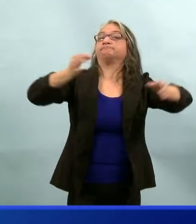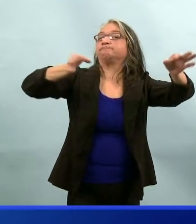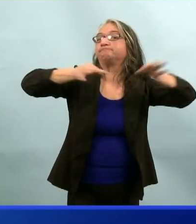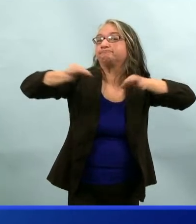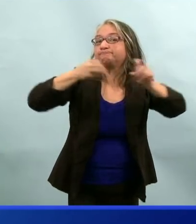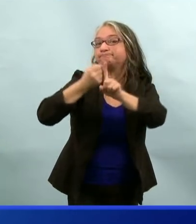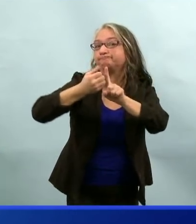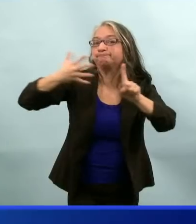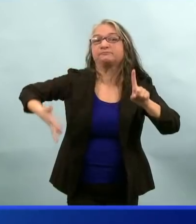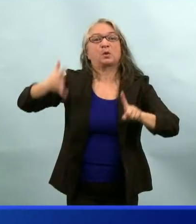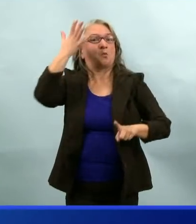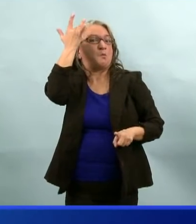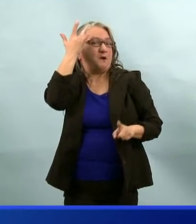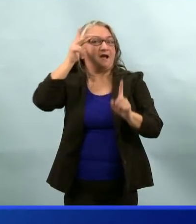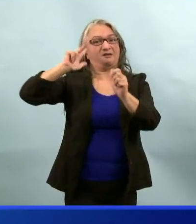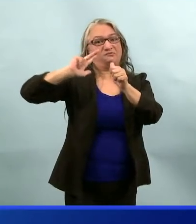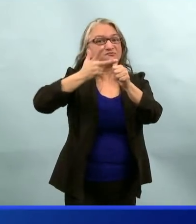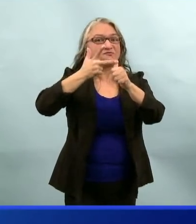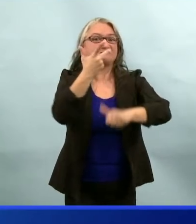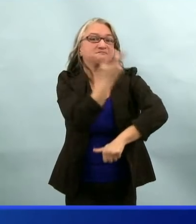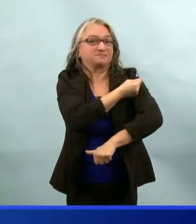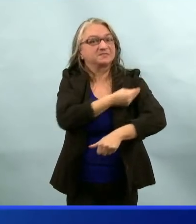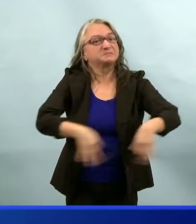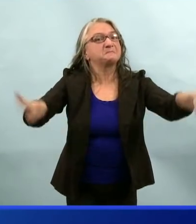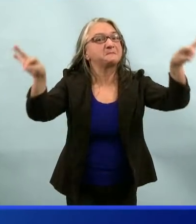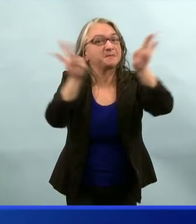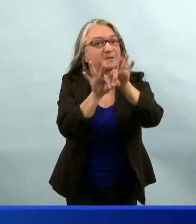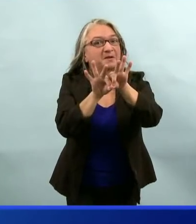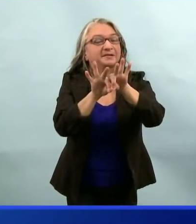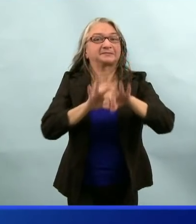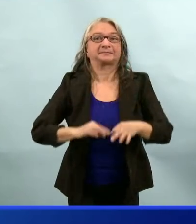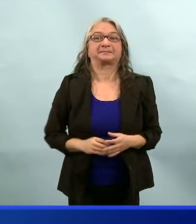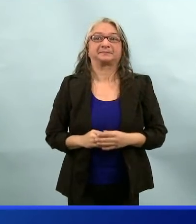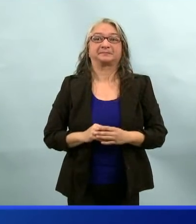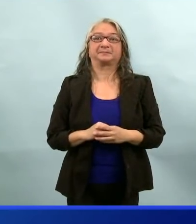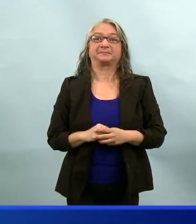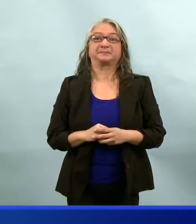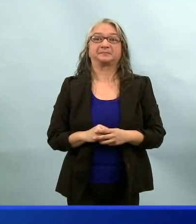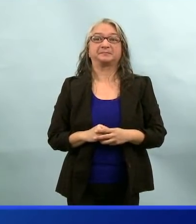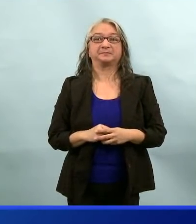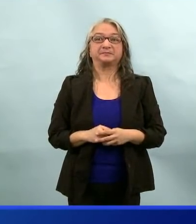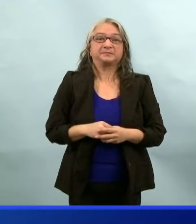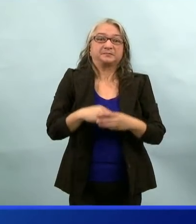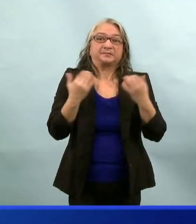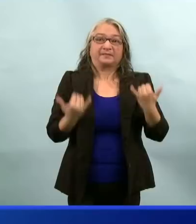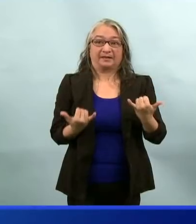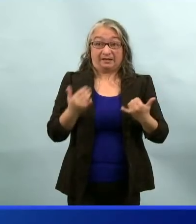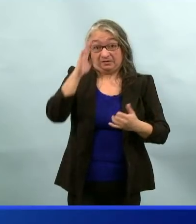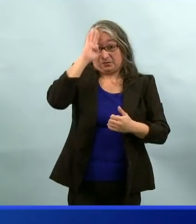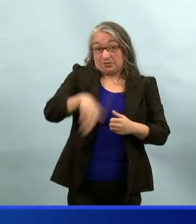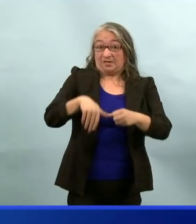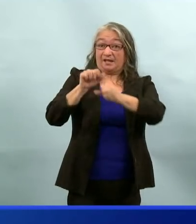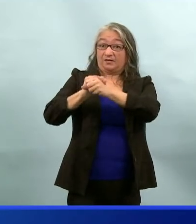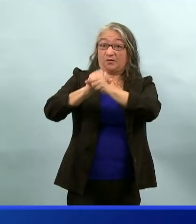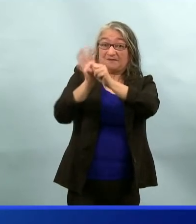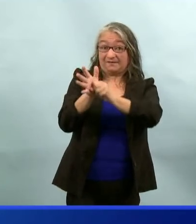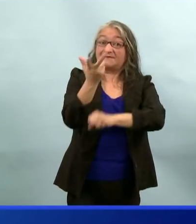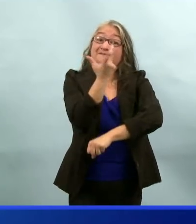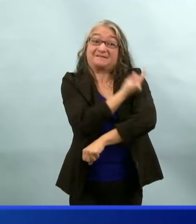first i'll go back to the basics about vaccines the copic vaccines are highly effective but no